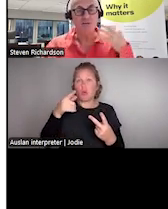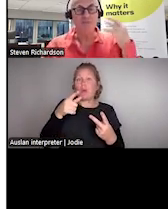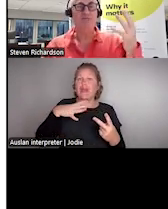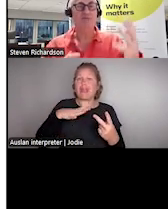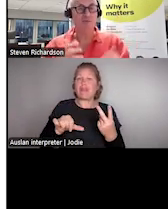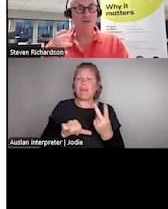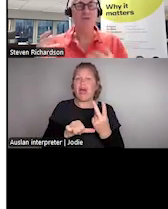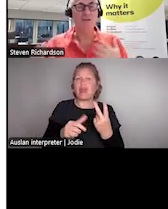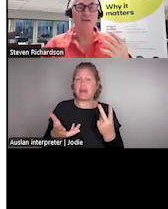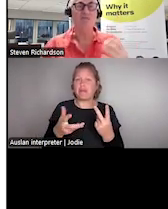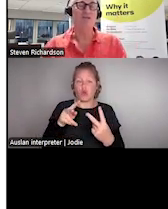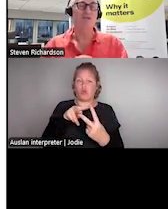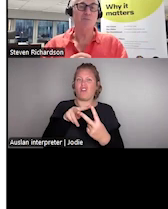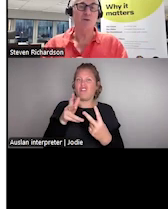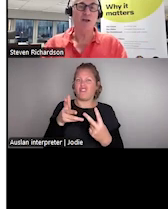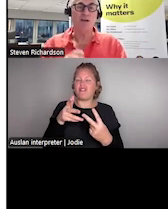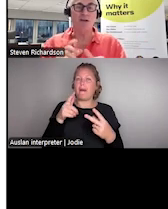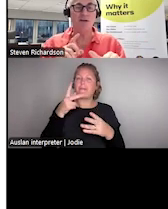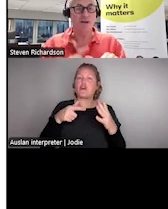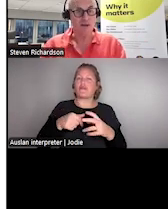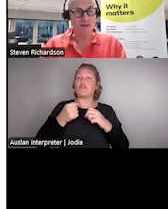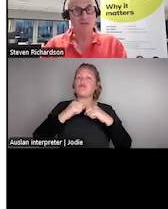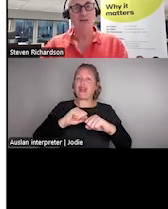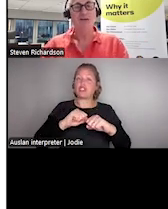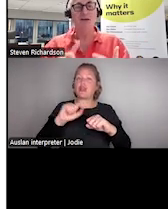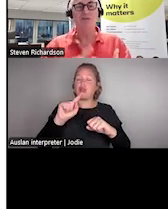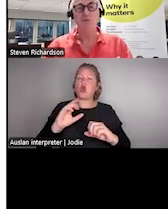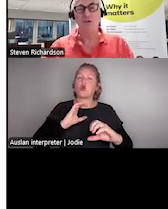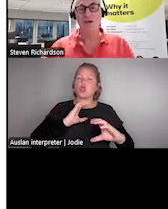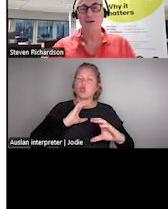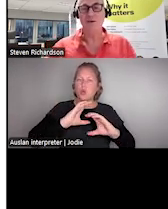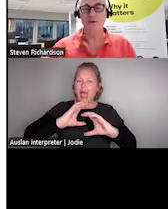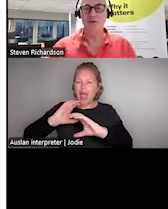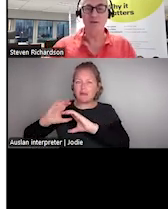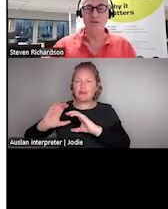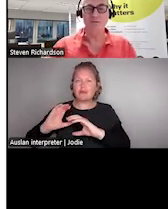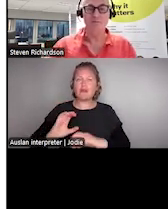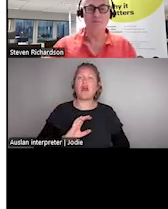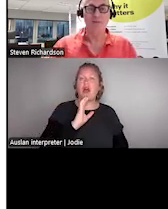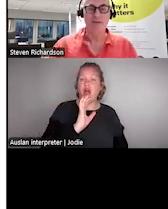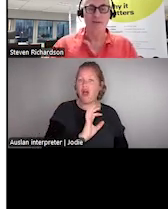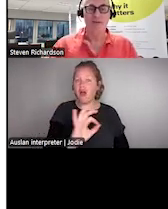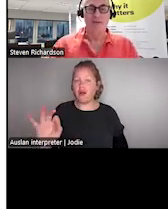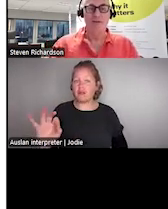of the strategy here is communicating and ask. And communicating a need.